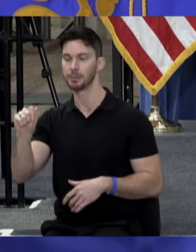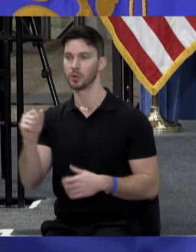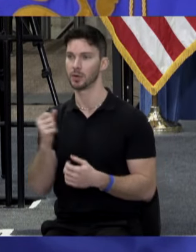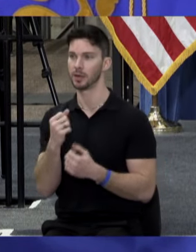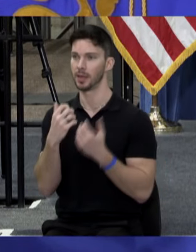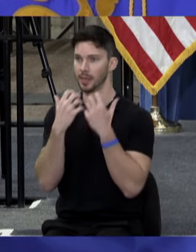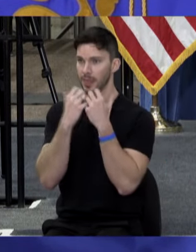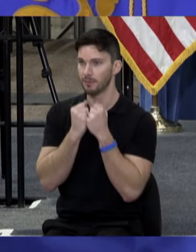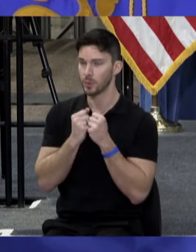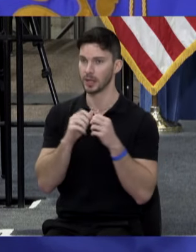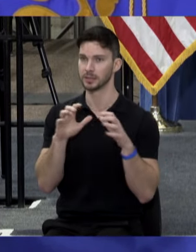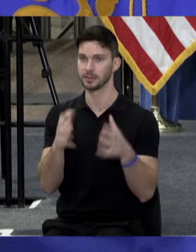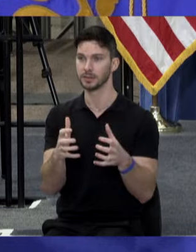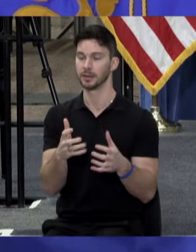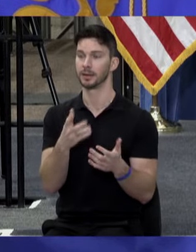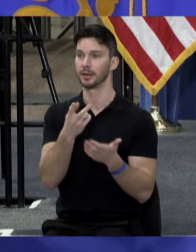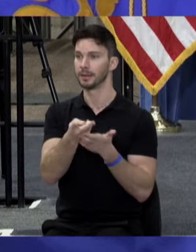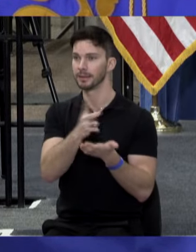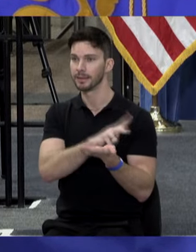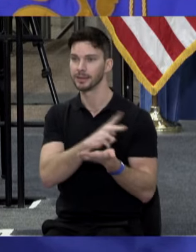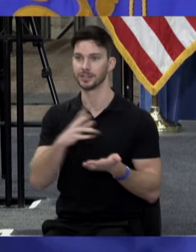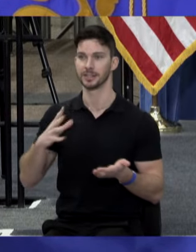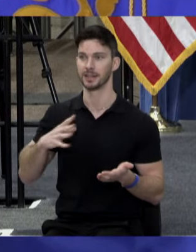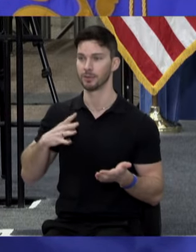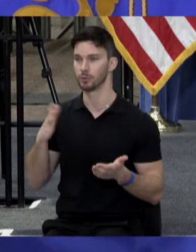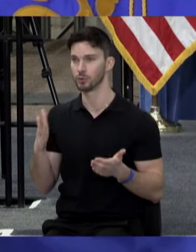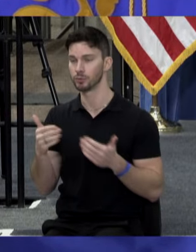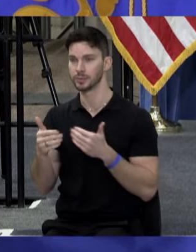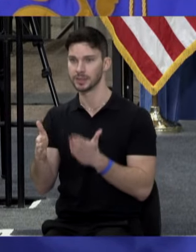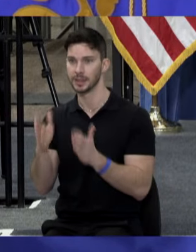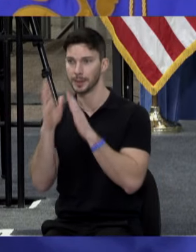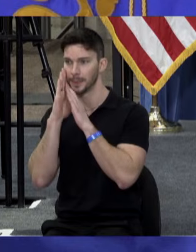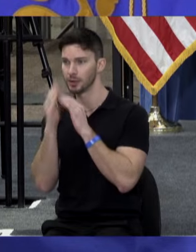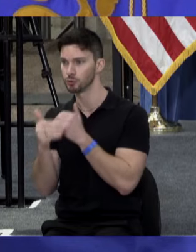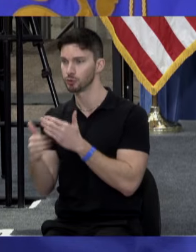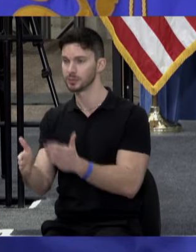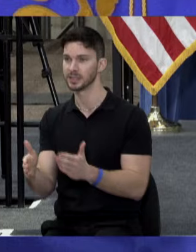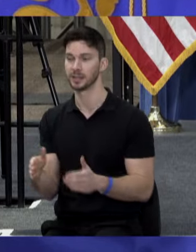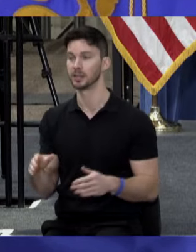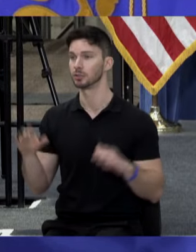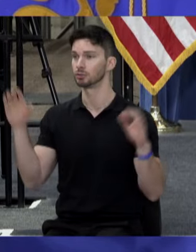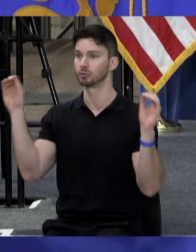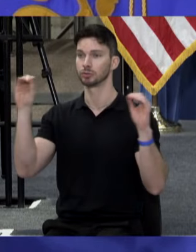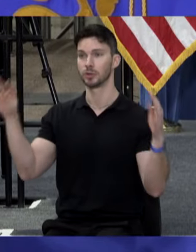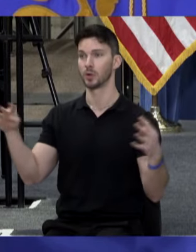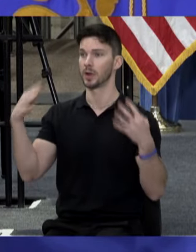rooms, kitchens and bedrooms. They don't make headlines and they don't ask for recognition.